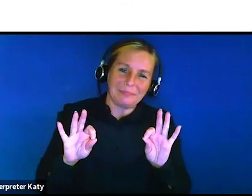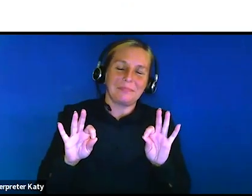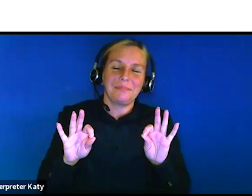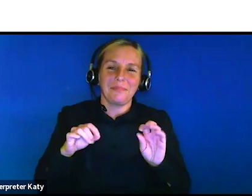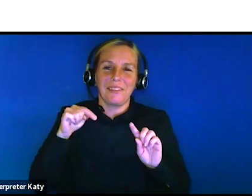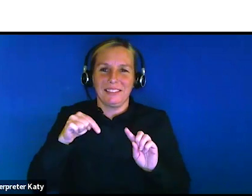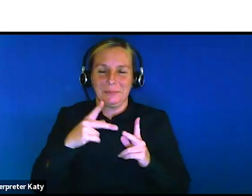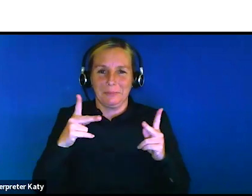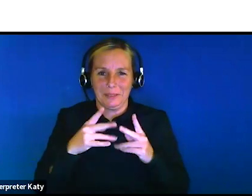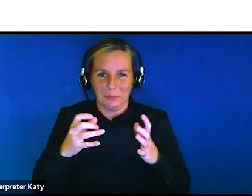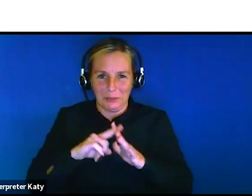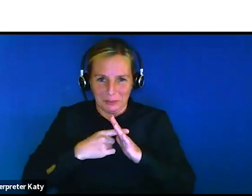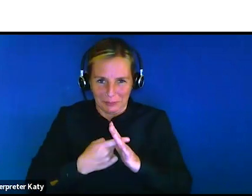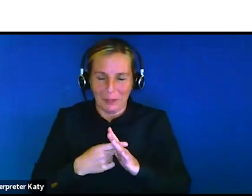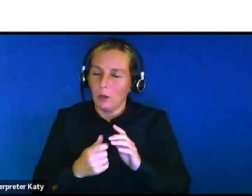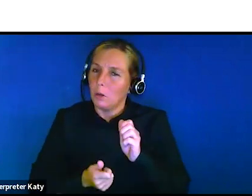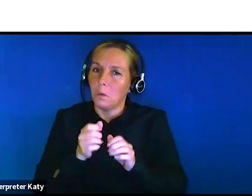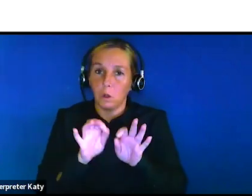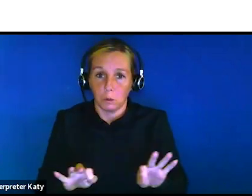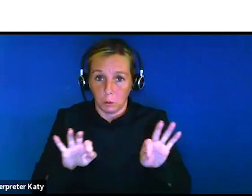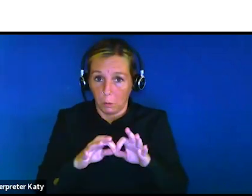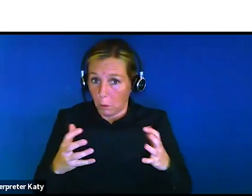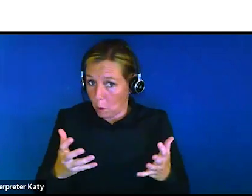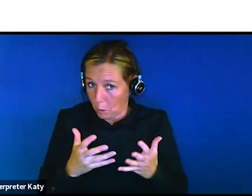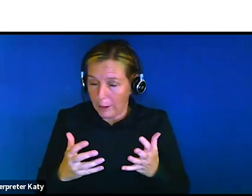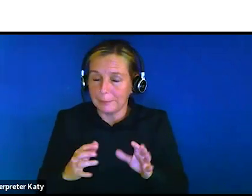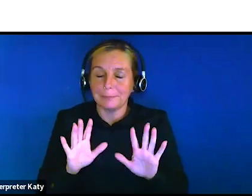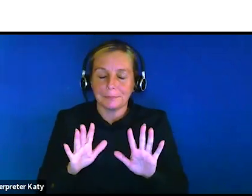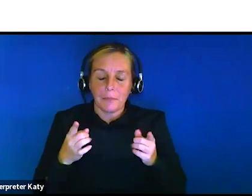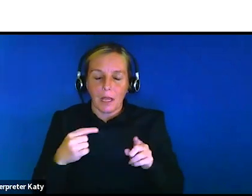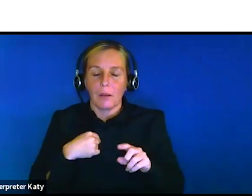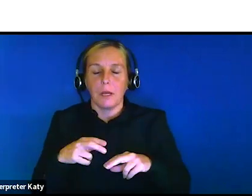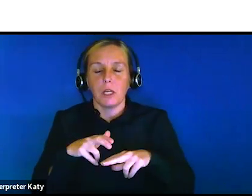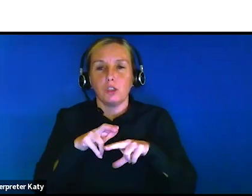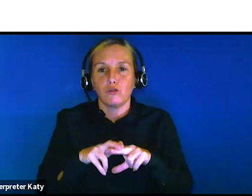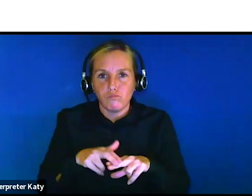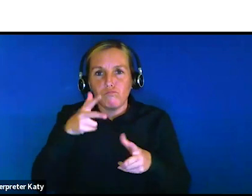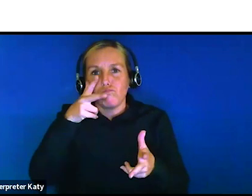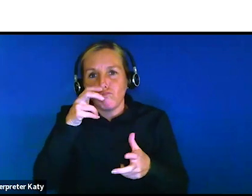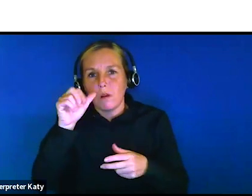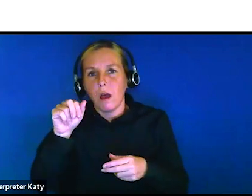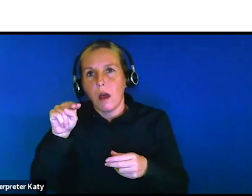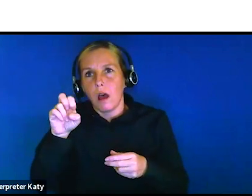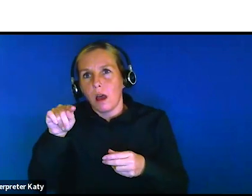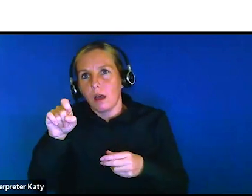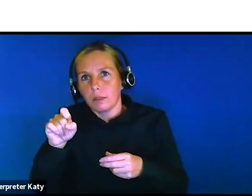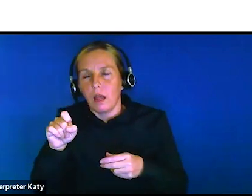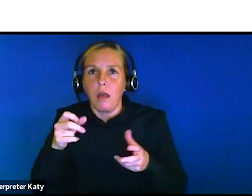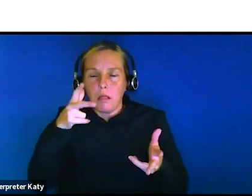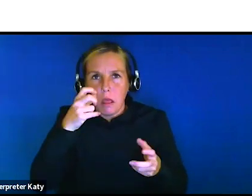So what's most important -- as I sit and reflect listening to Annette -- is thinking about the why and thinking about the reason